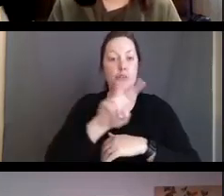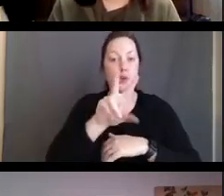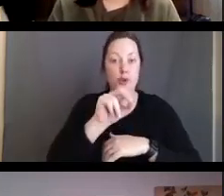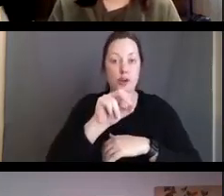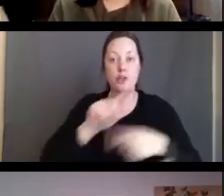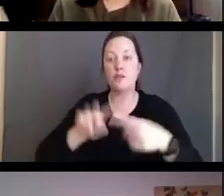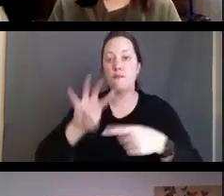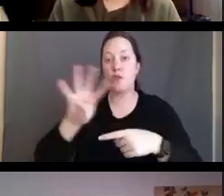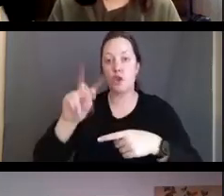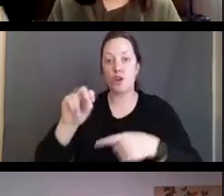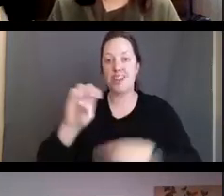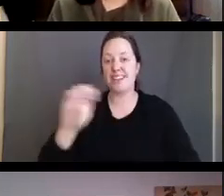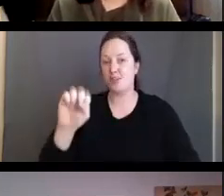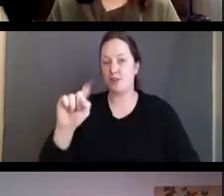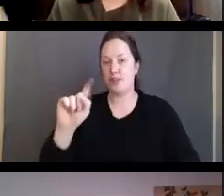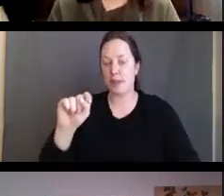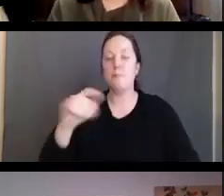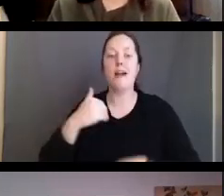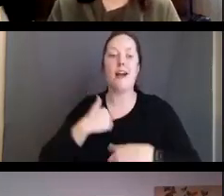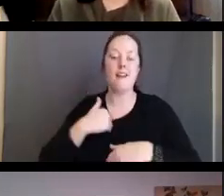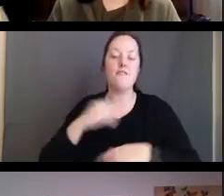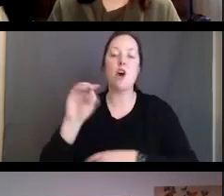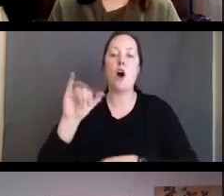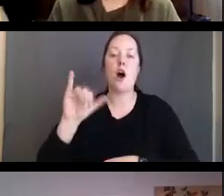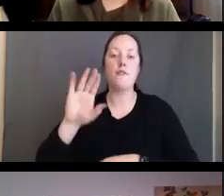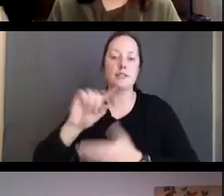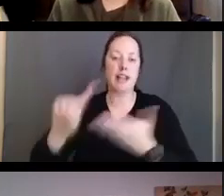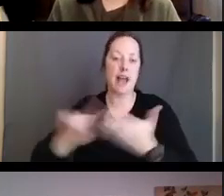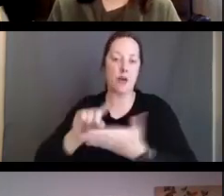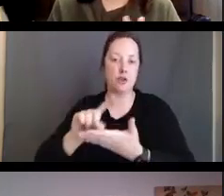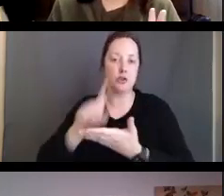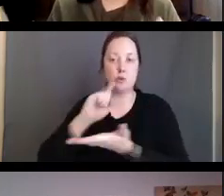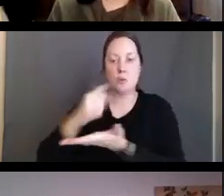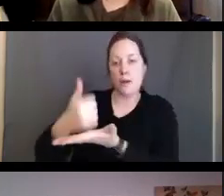And name it whatever you want to name it. Then click done. Let's look at some of the options available in Google sites.